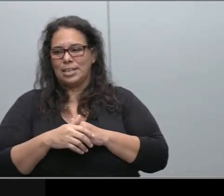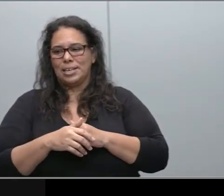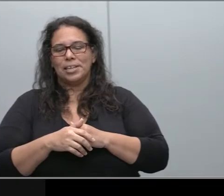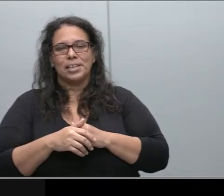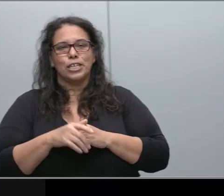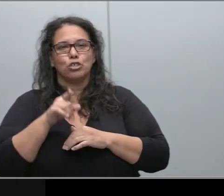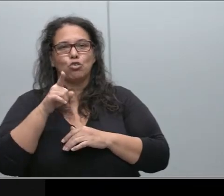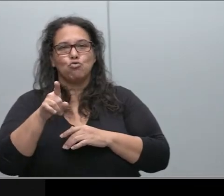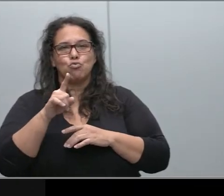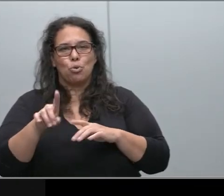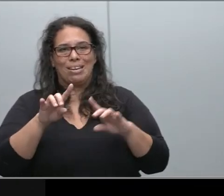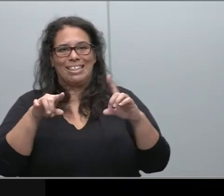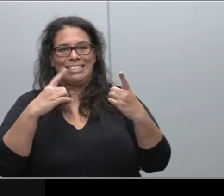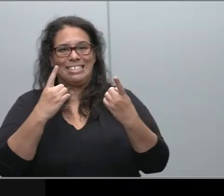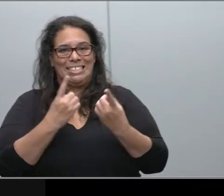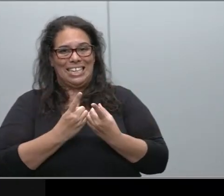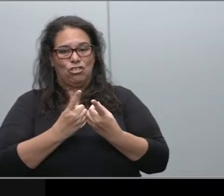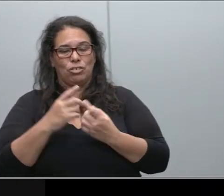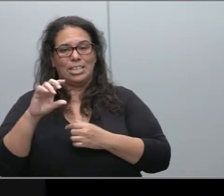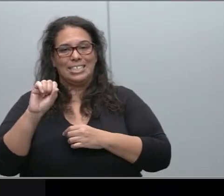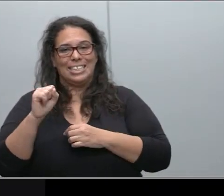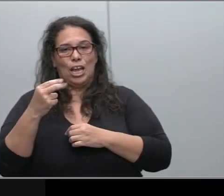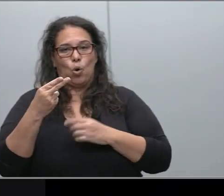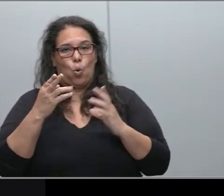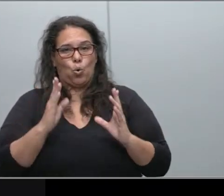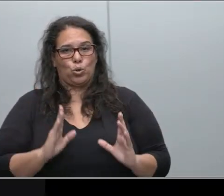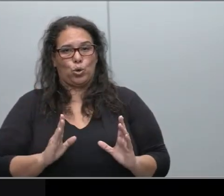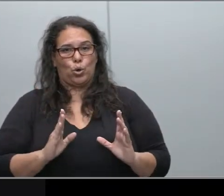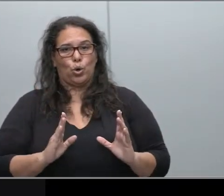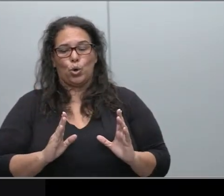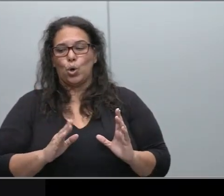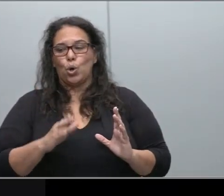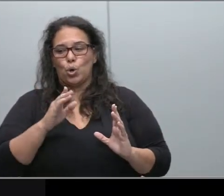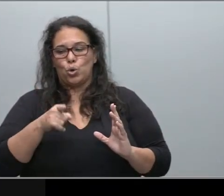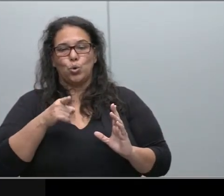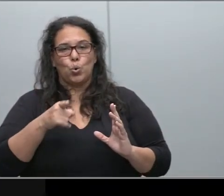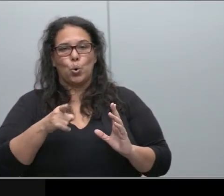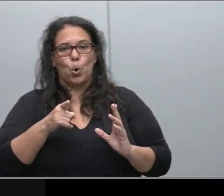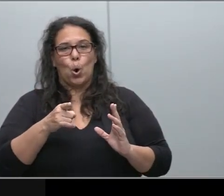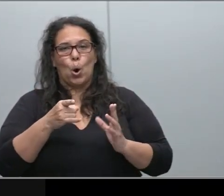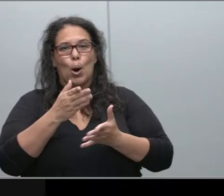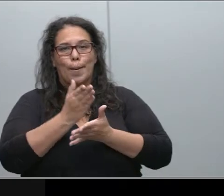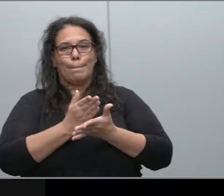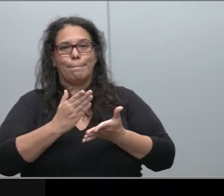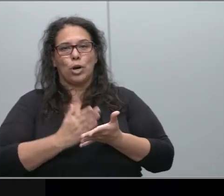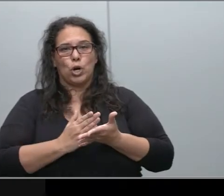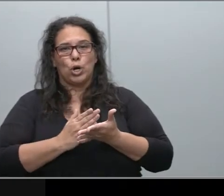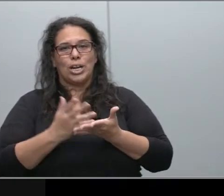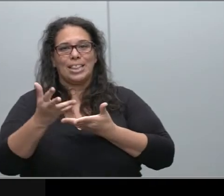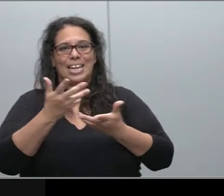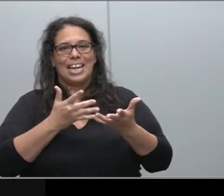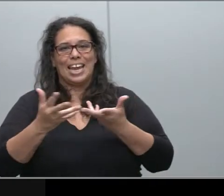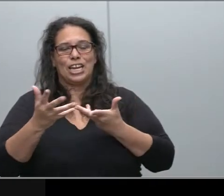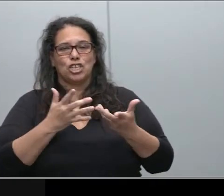they can complete a referral to an FRC through the district's family resource center's webpage